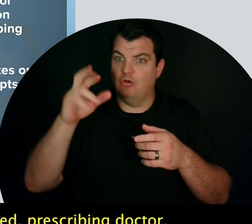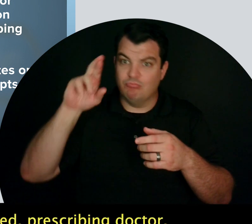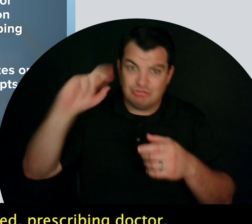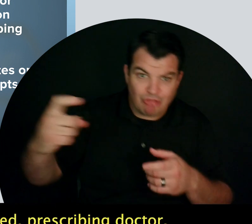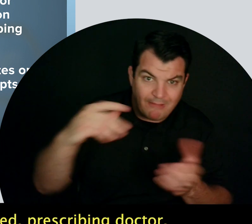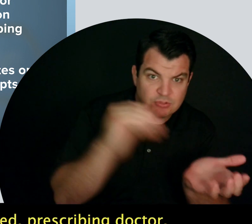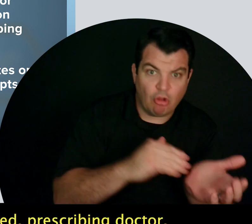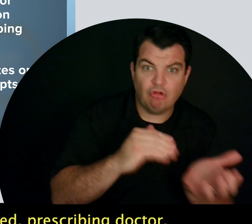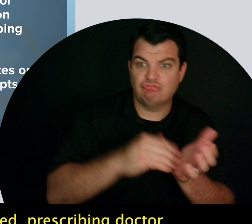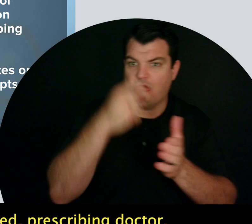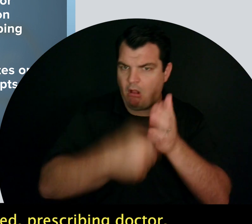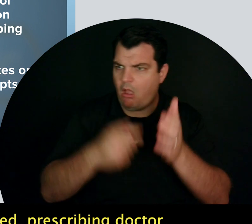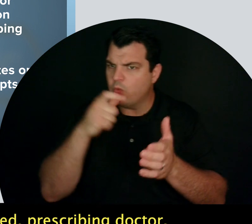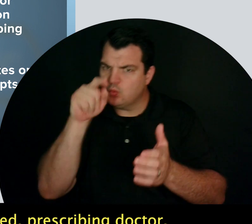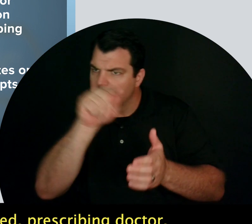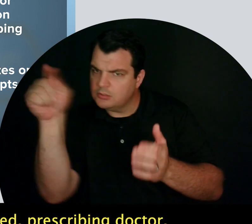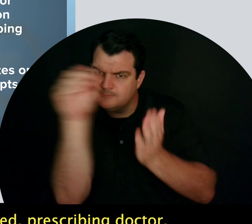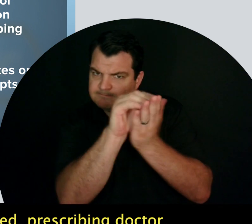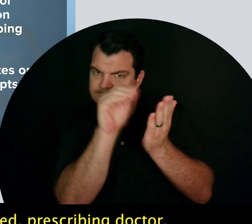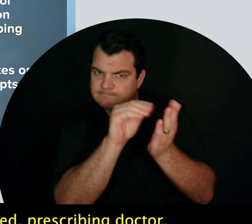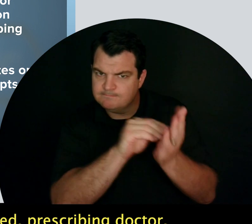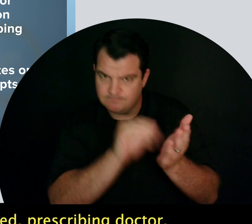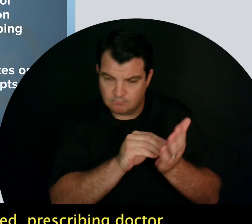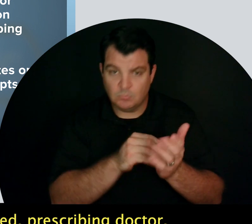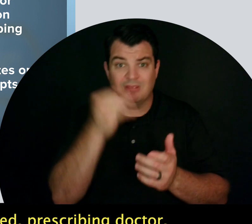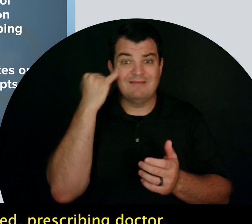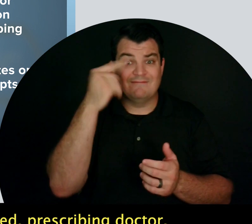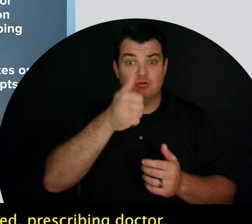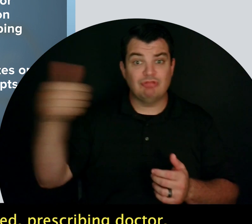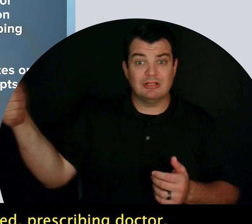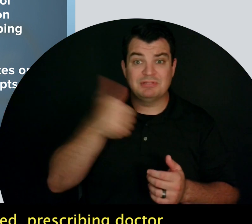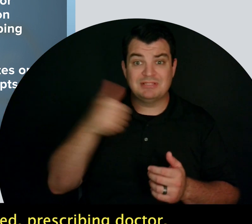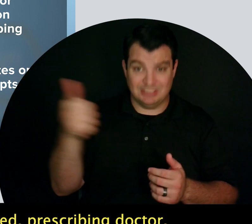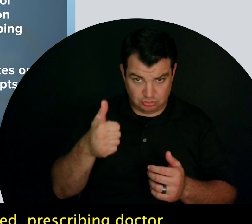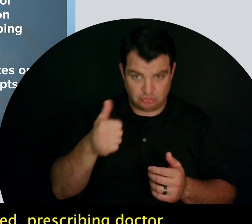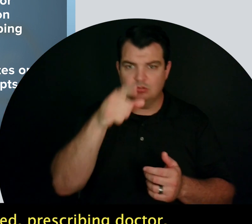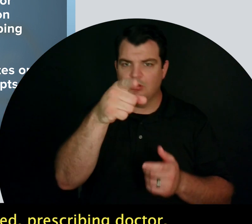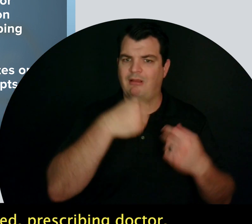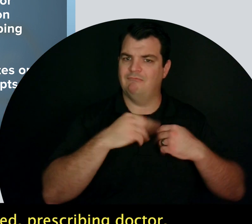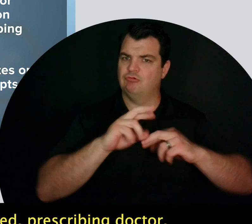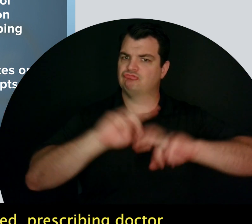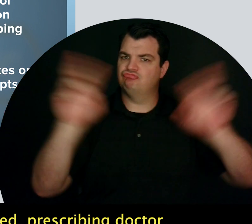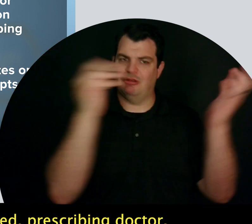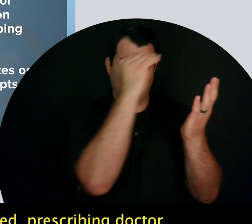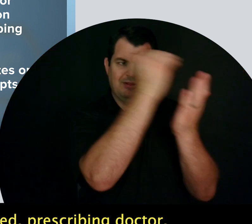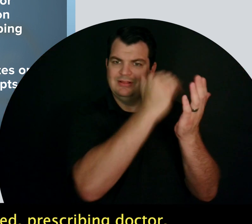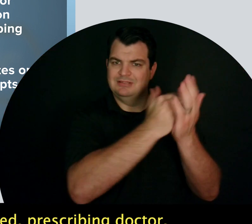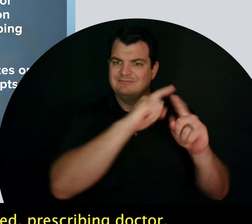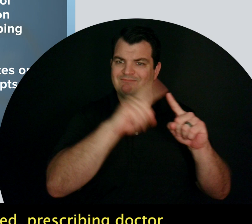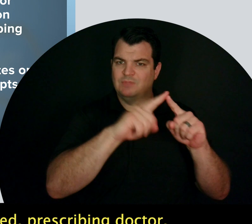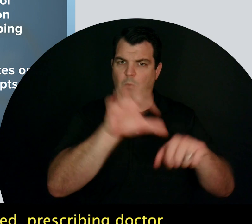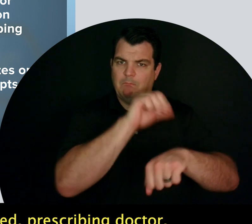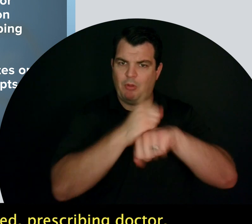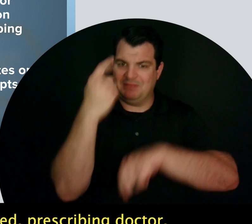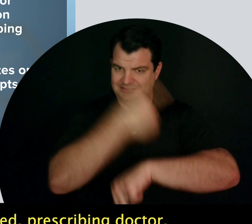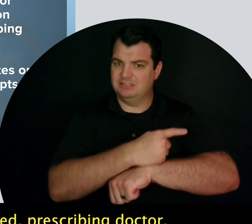showing medication name, date filled, prescribing doctor, and cost, must be submitted.